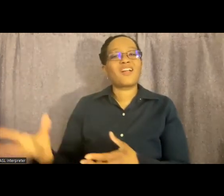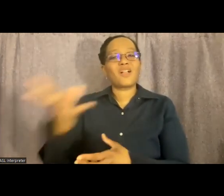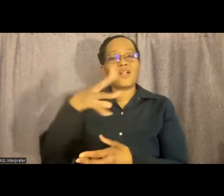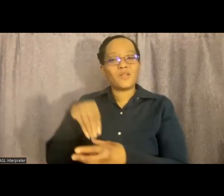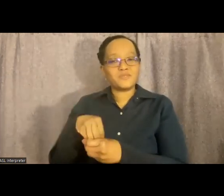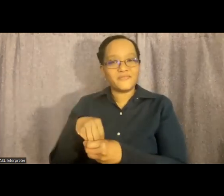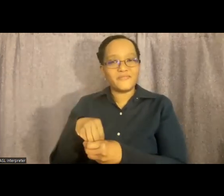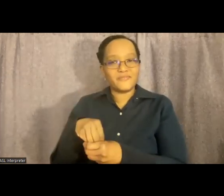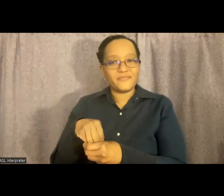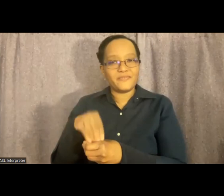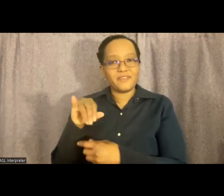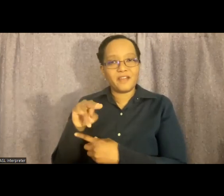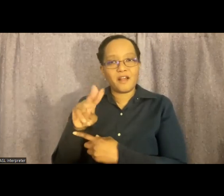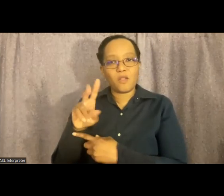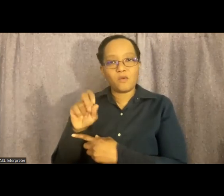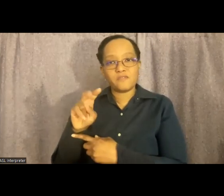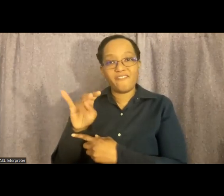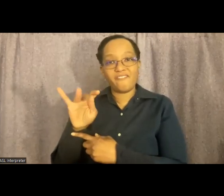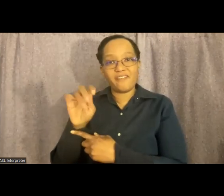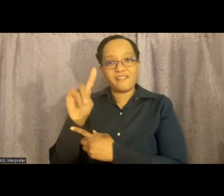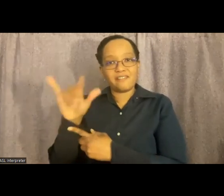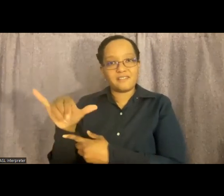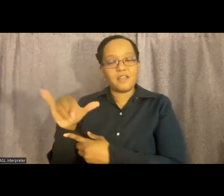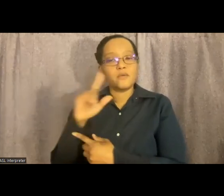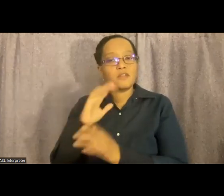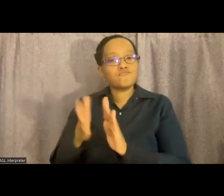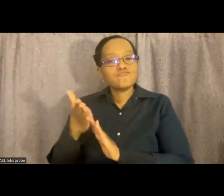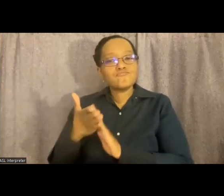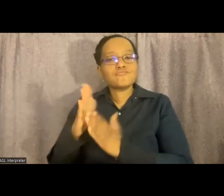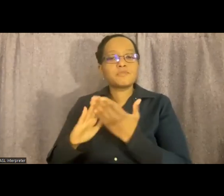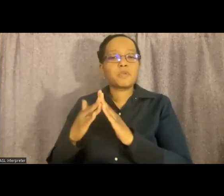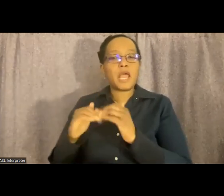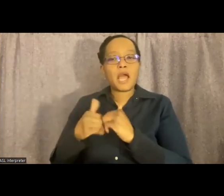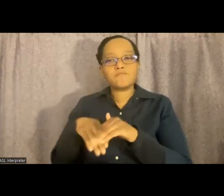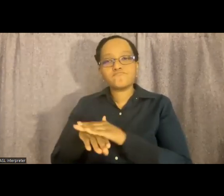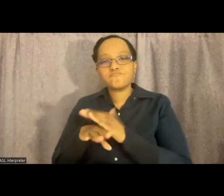That's about how we operate communities in apical access services and have people access